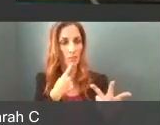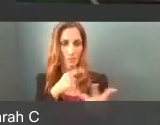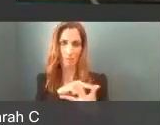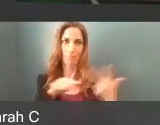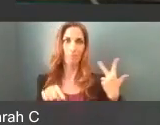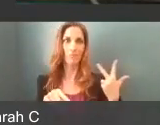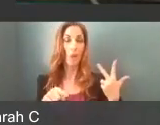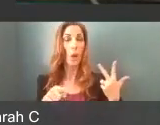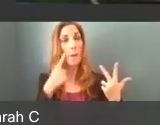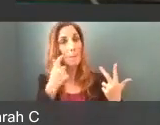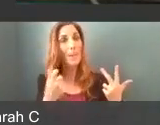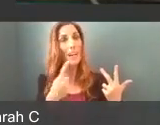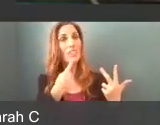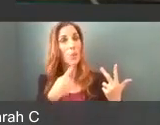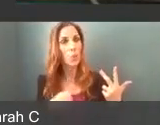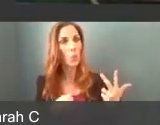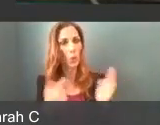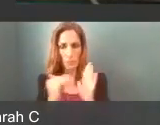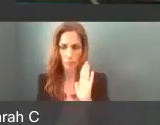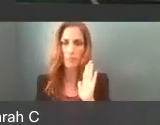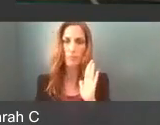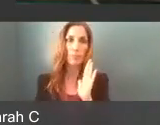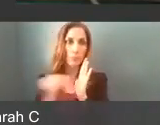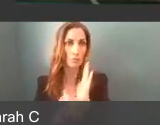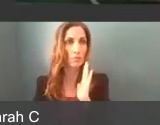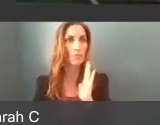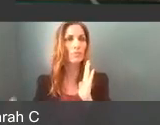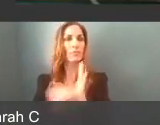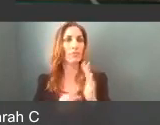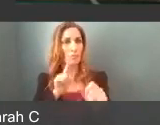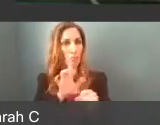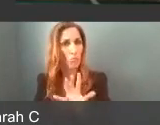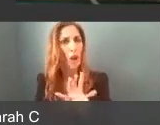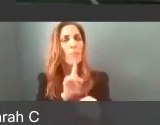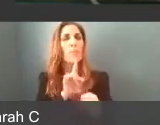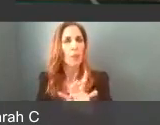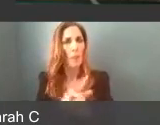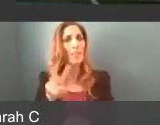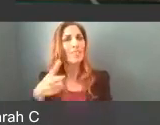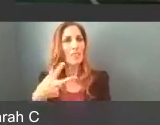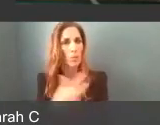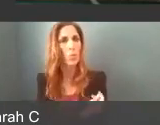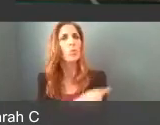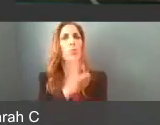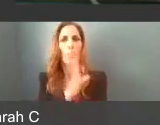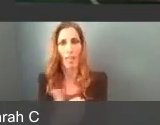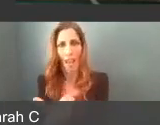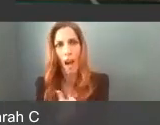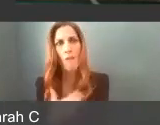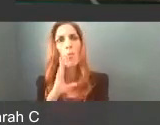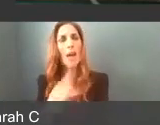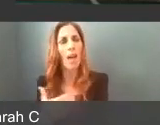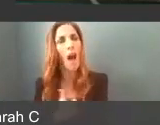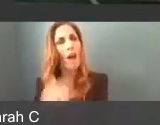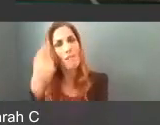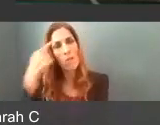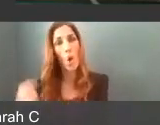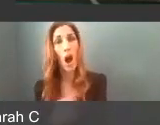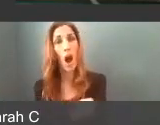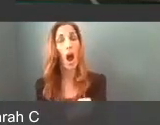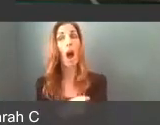repeatedly that those second doses would be there for us and as a consequence, we have been giving